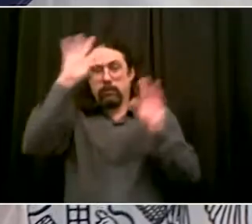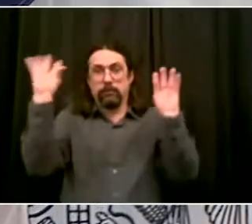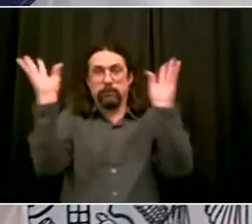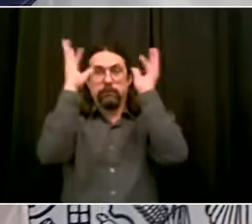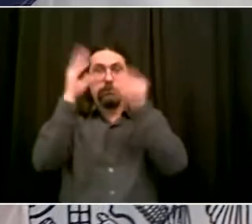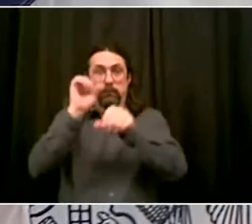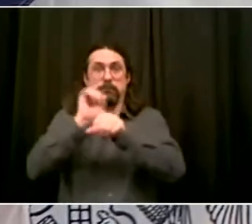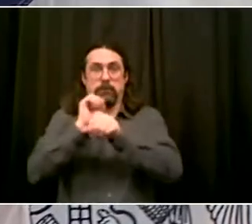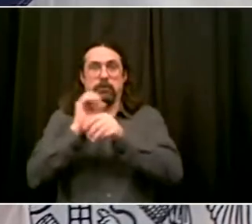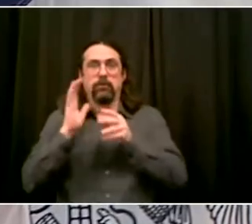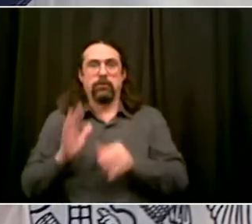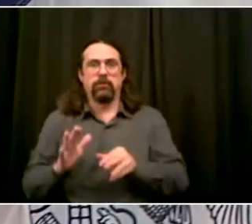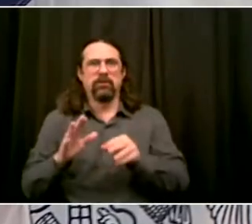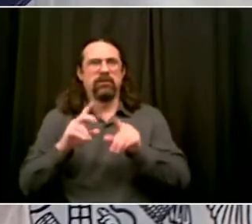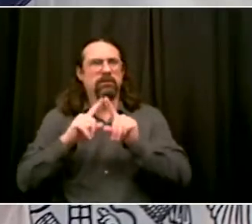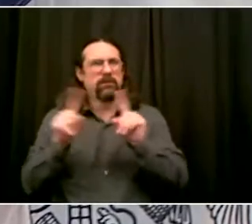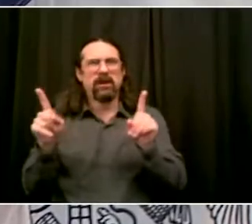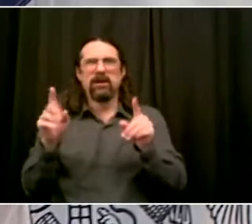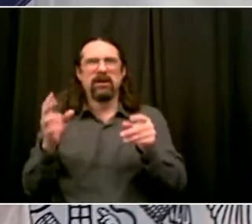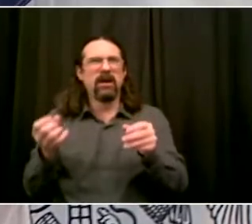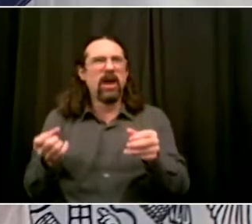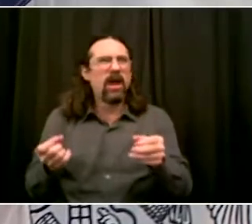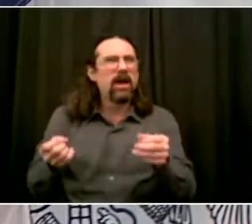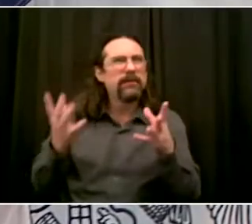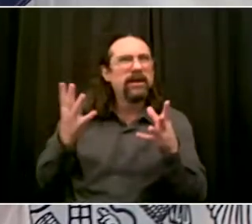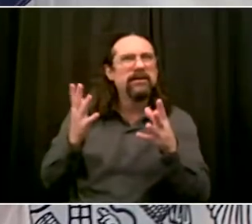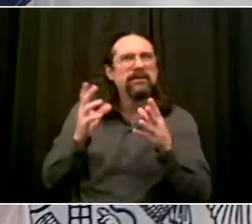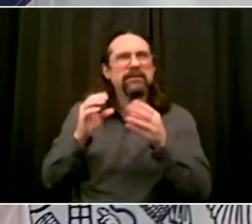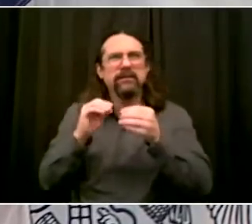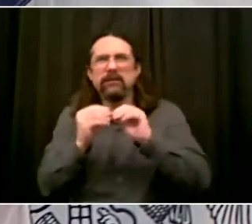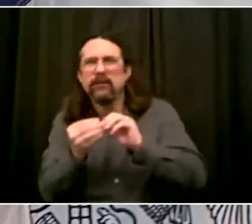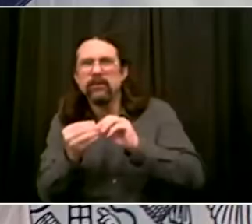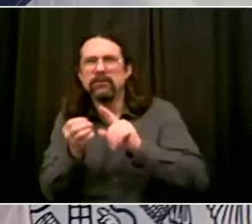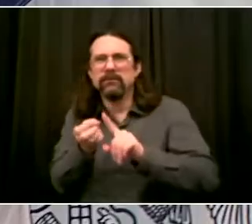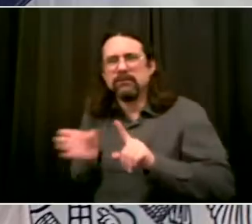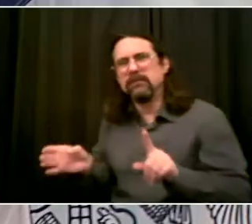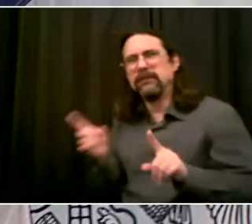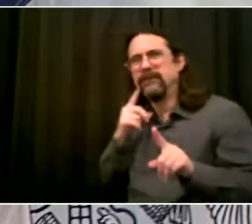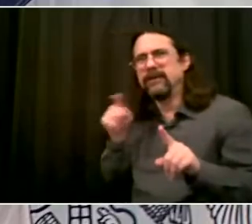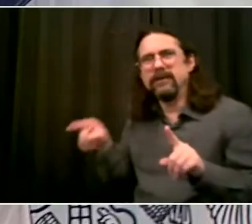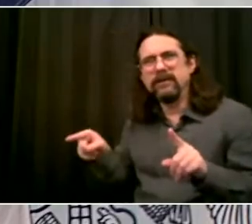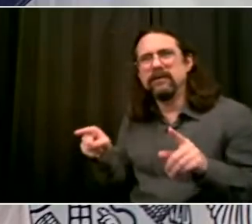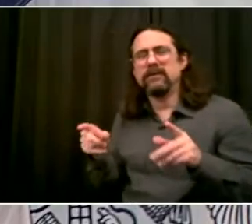BE SOME, AS DID THTHE GOVERNOR, SOME INDEPENDENT VETTING BY THE